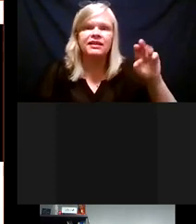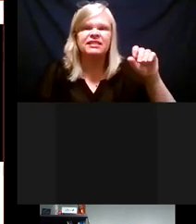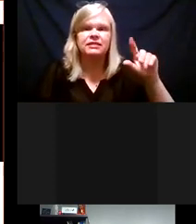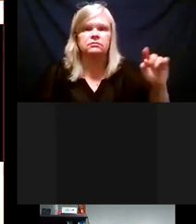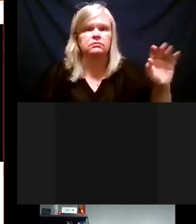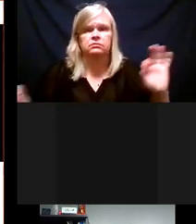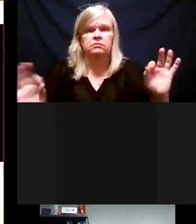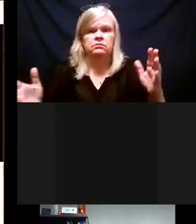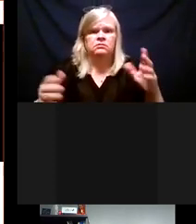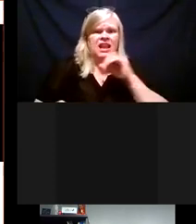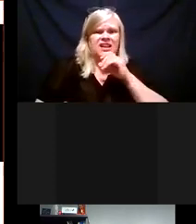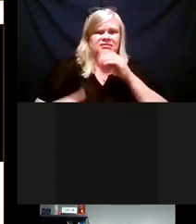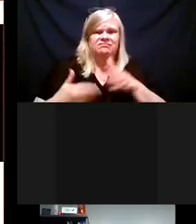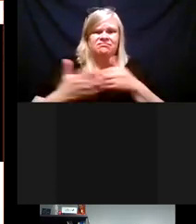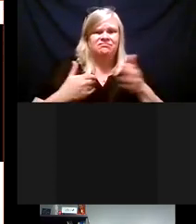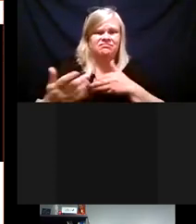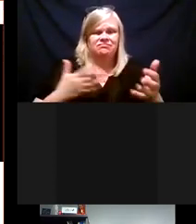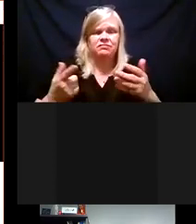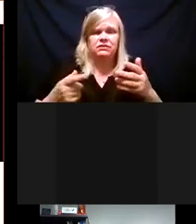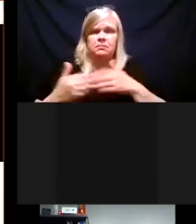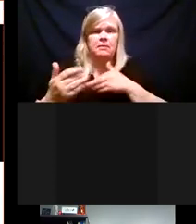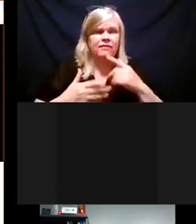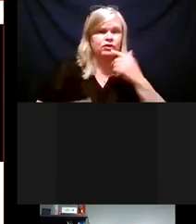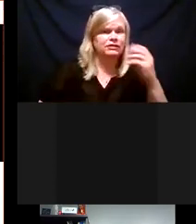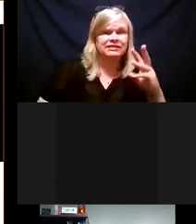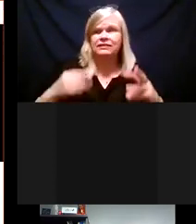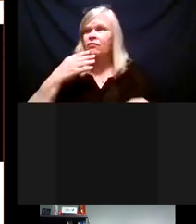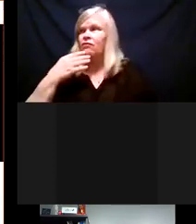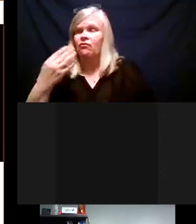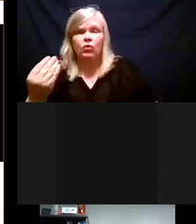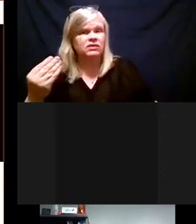MATTER IF YOU ARE 16 OR 14 OR ANY OF THOSE THINGS.